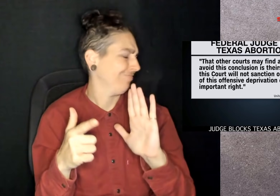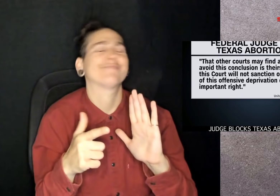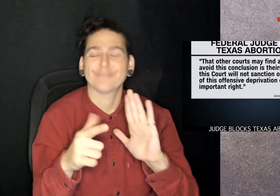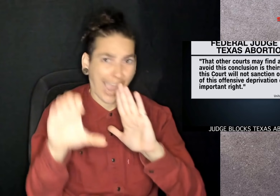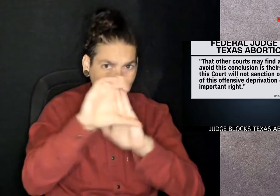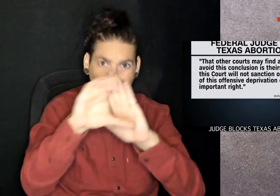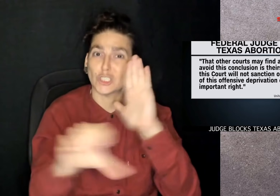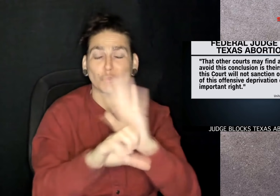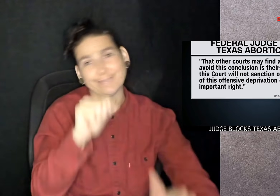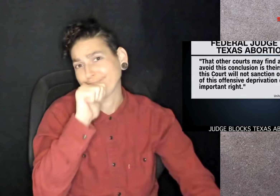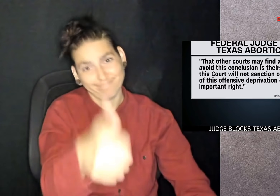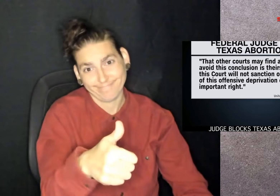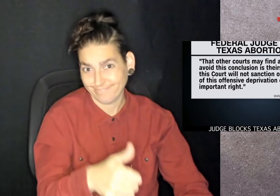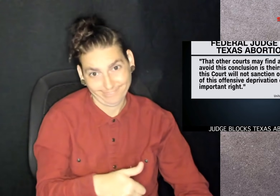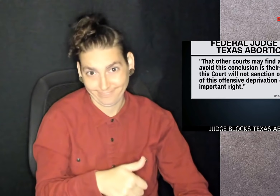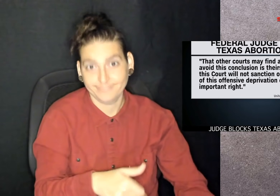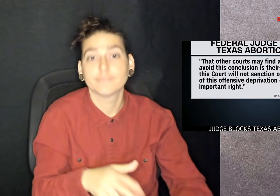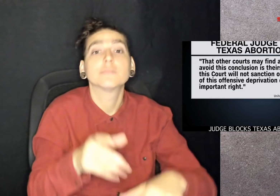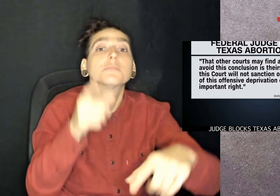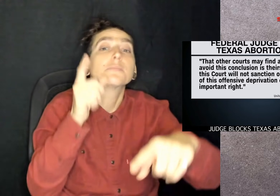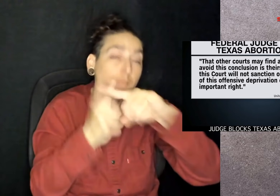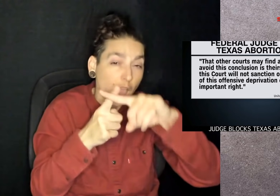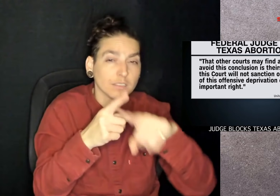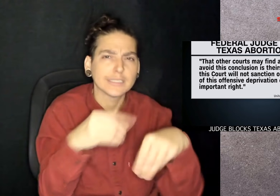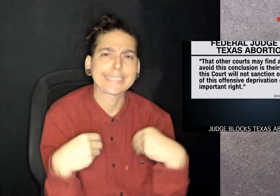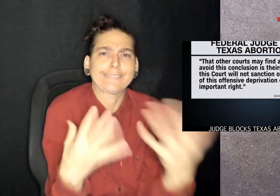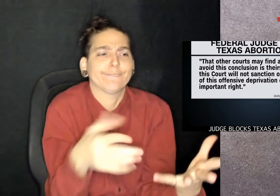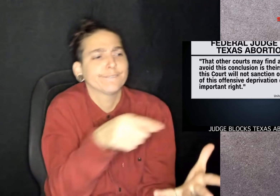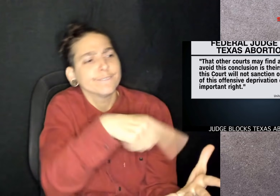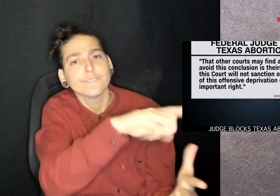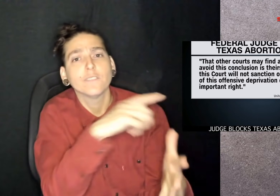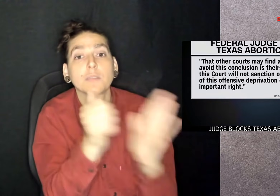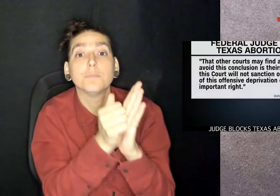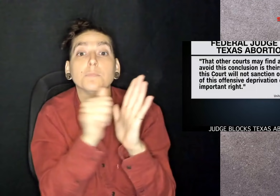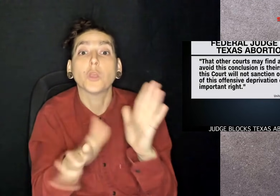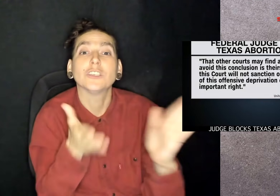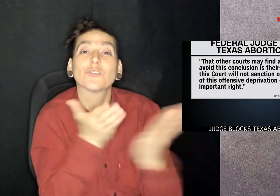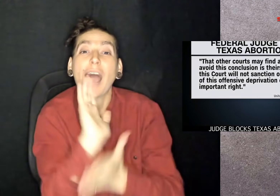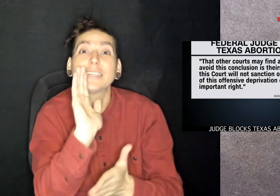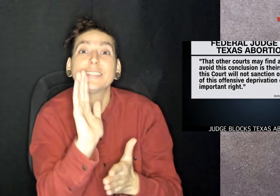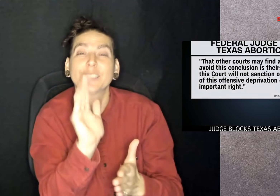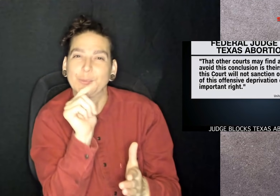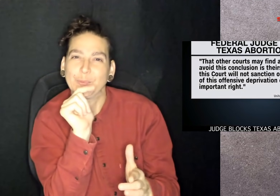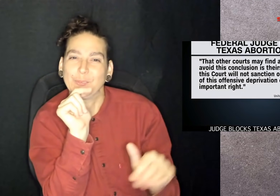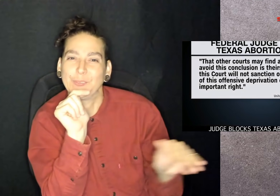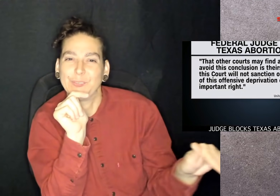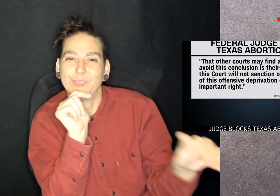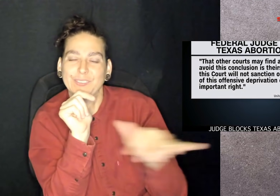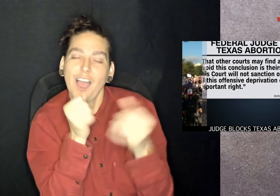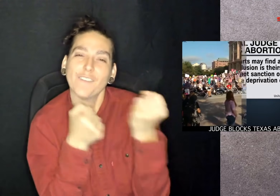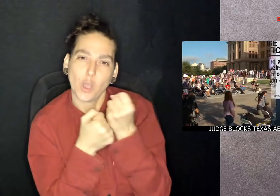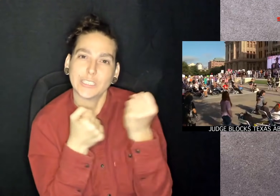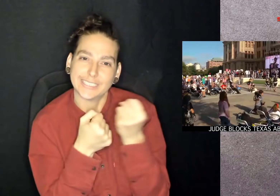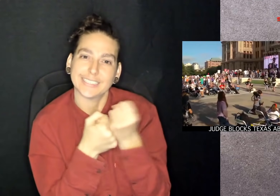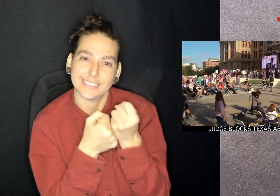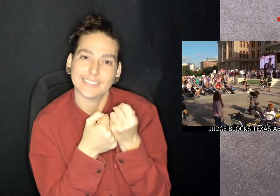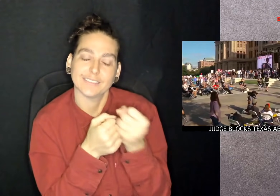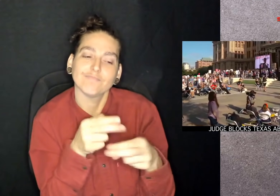calling the ban unconstitutional and giving abortion rights advocate a temporary win in